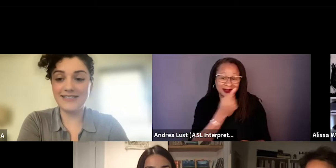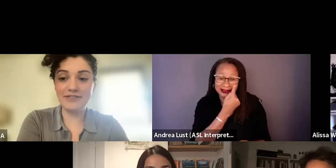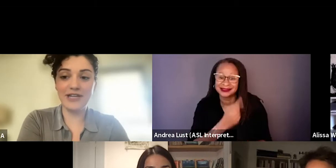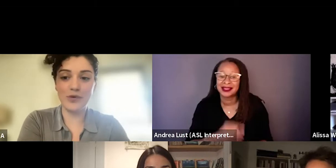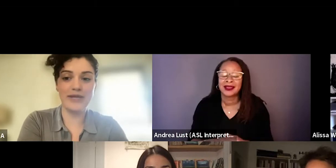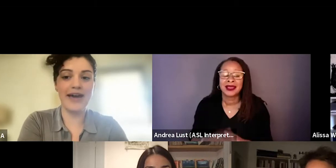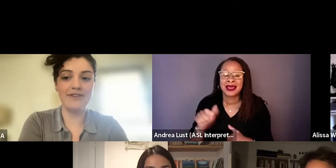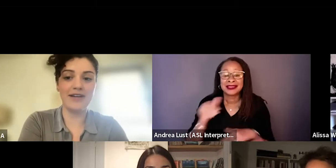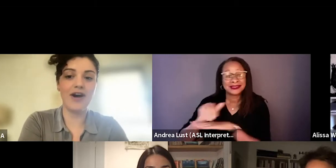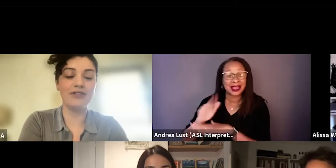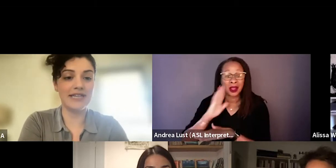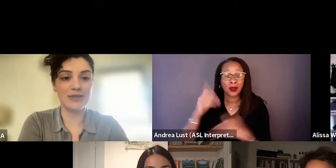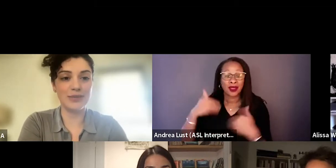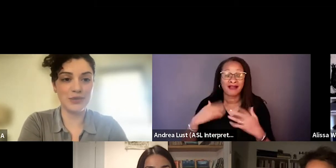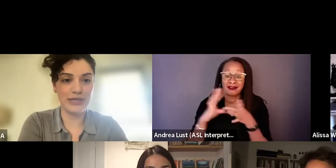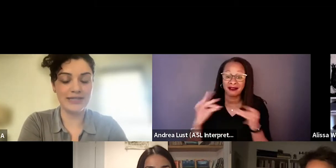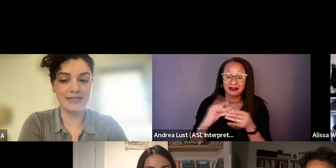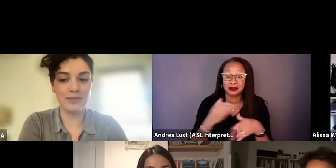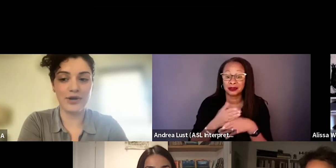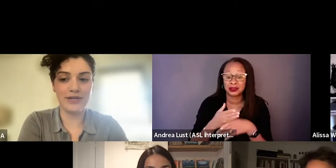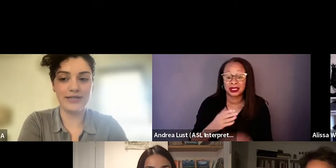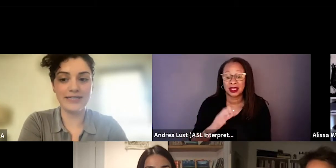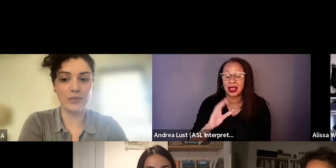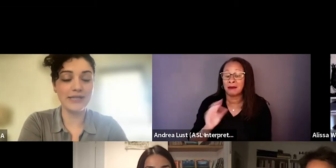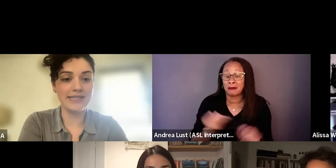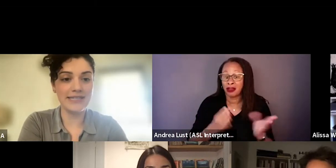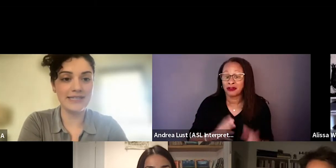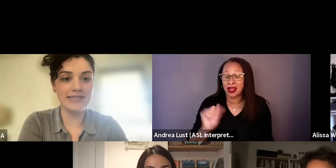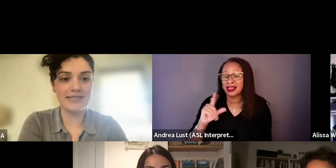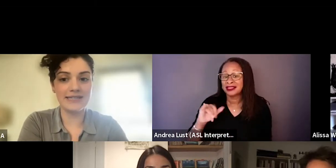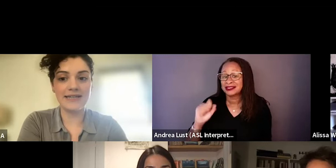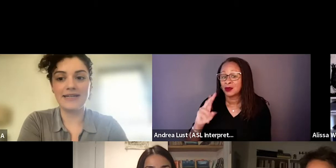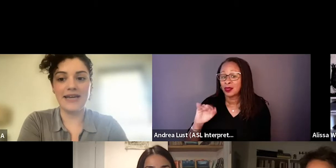This evening we'll be having a conversation between moderator Alissa Wilkinson